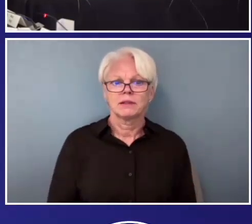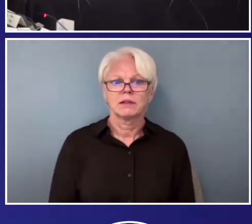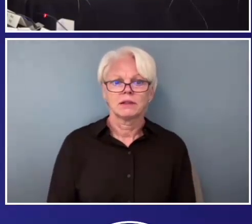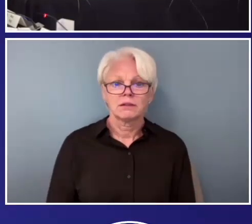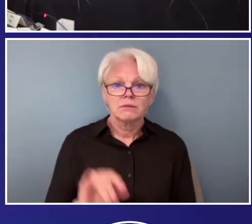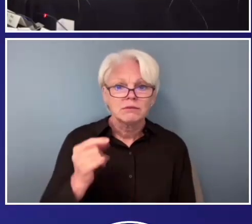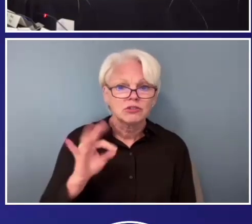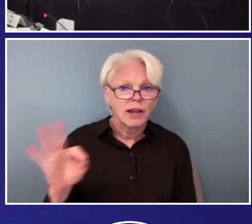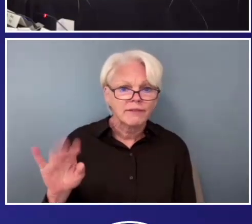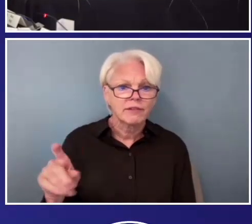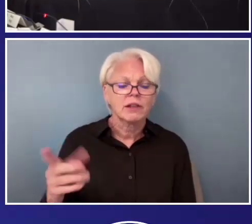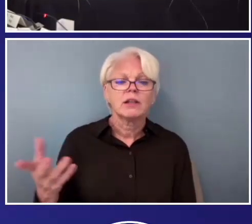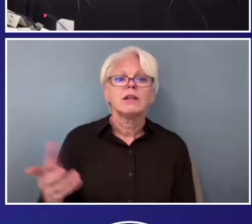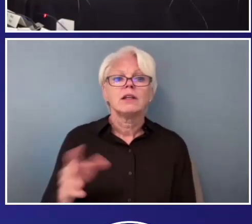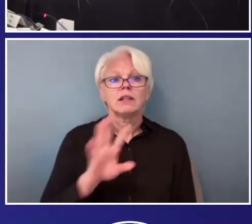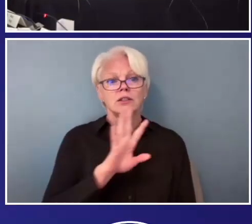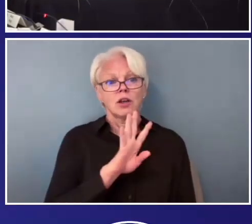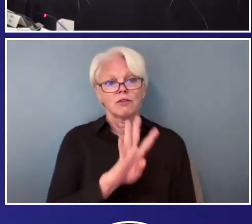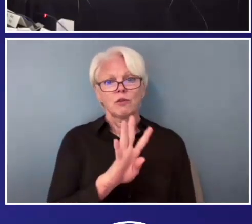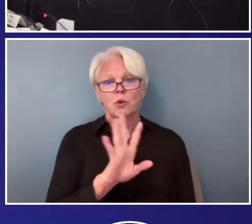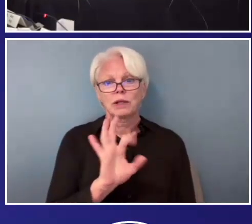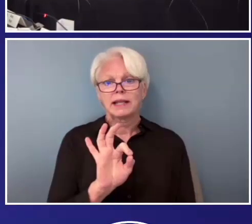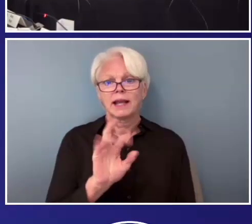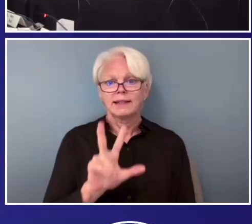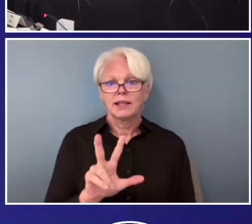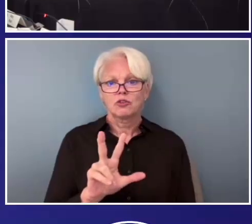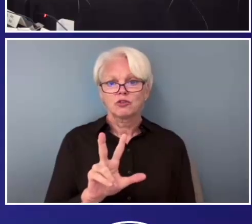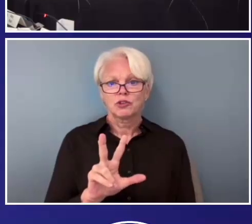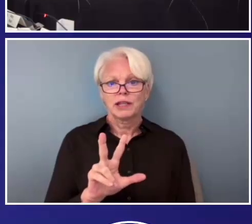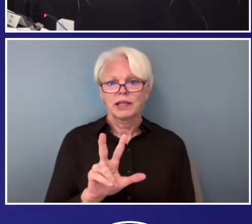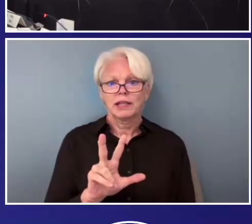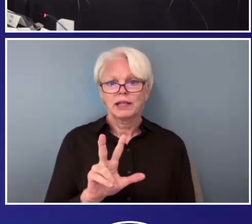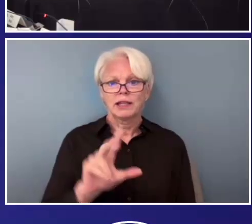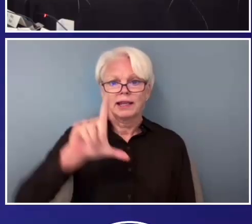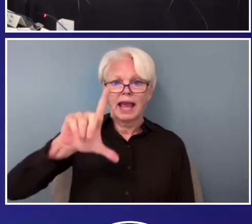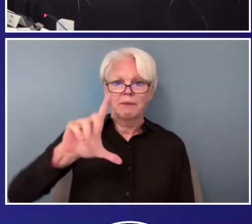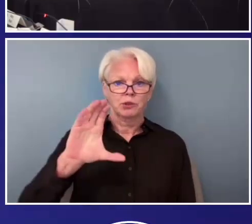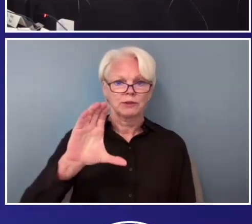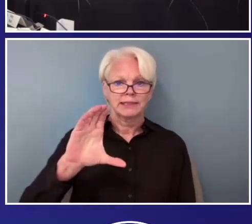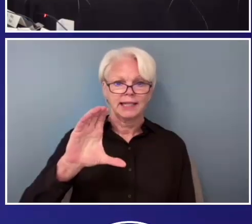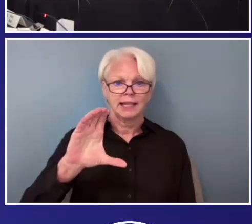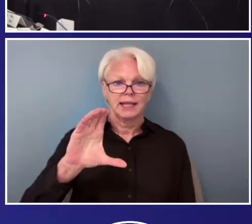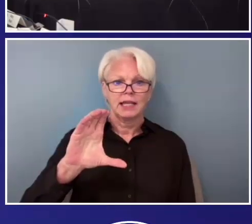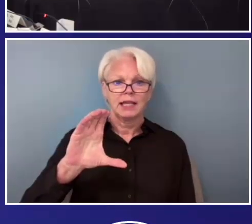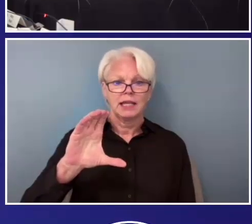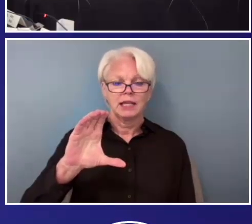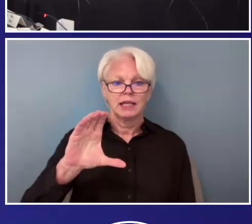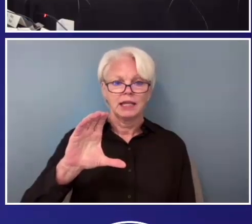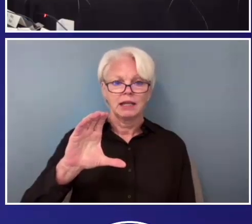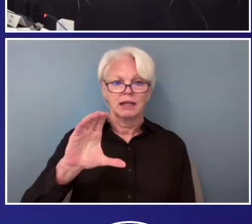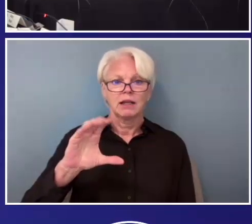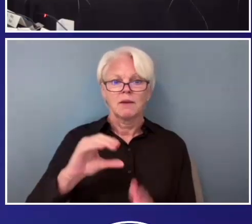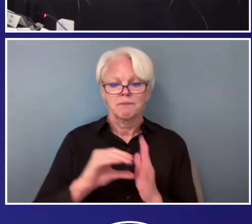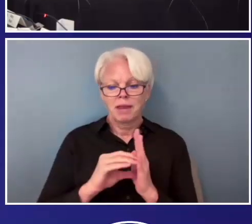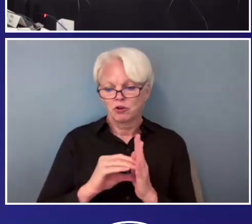So in 493 capital C, paragraph (b),